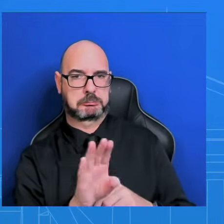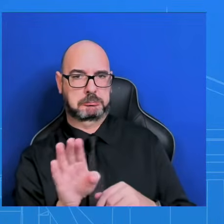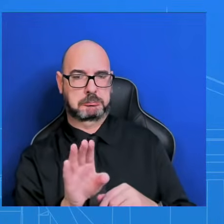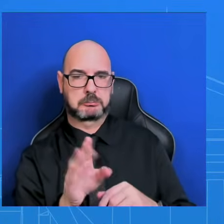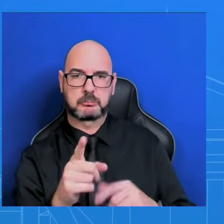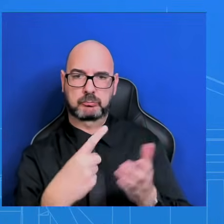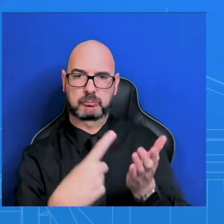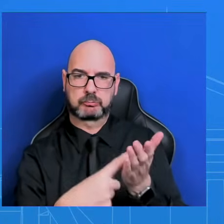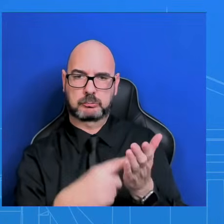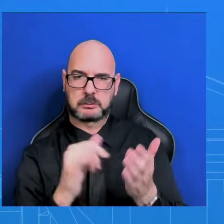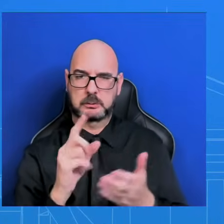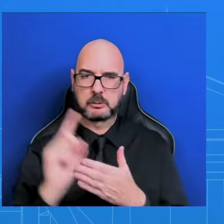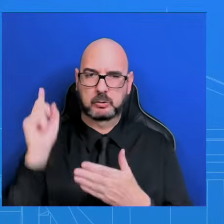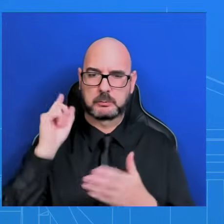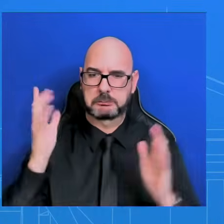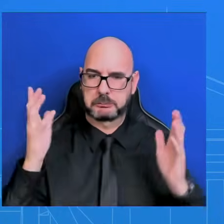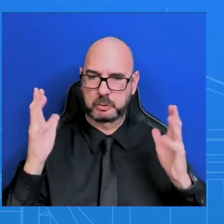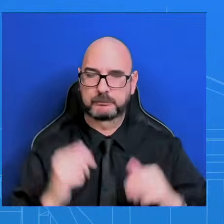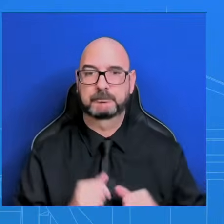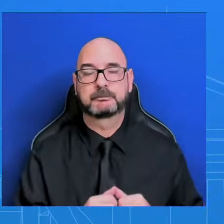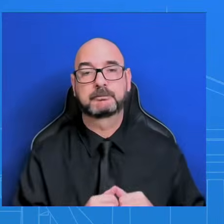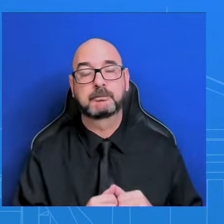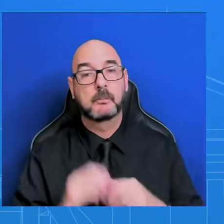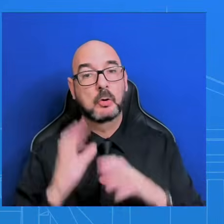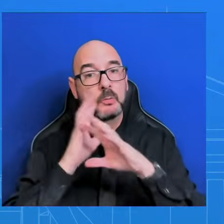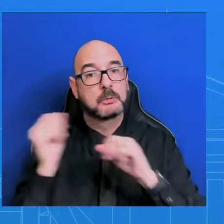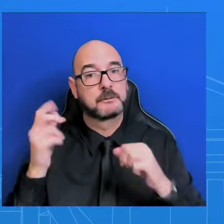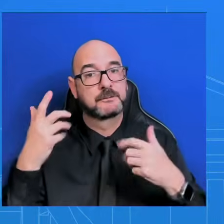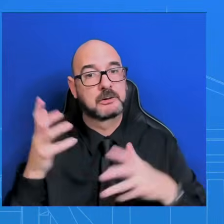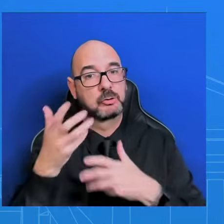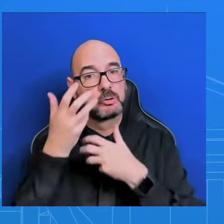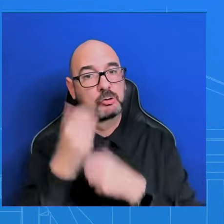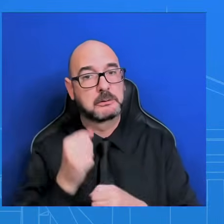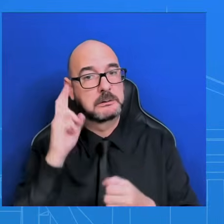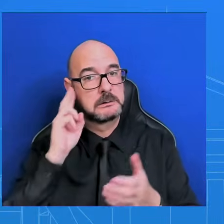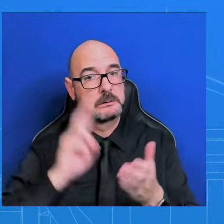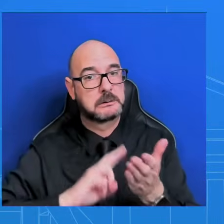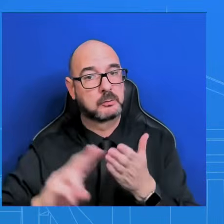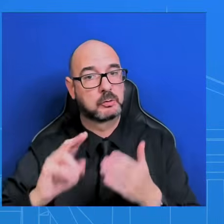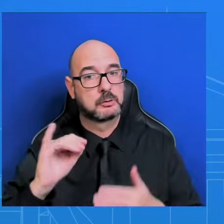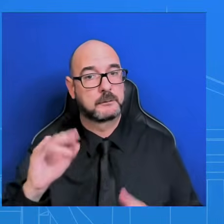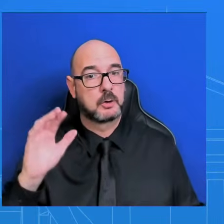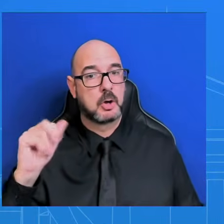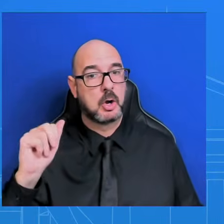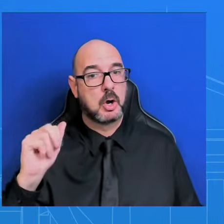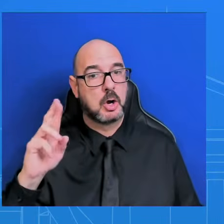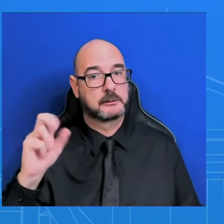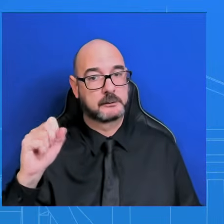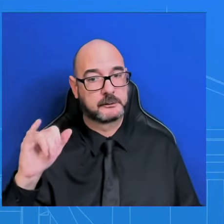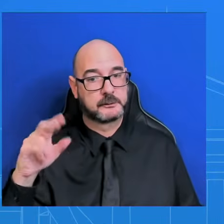and his leadership at the Pentagon, and that will continue. Ms. Jean-Pierre: Thank you so much. Mr. Kirby: Thank you. Ms. Jean-Pierre: I appreciate it. Have a great weekend.